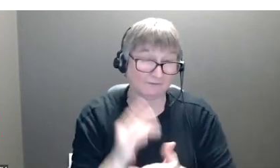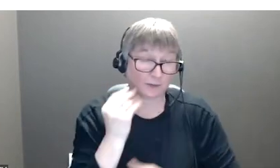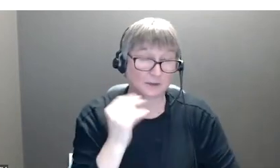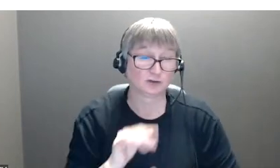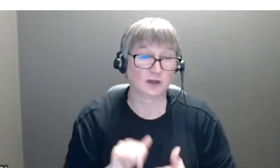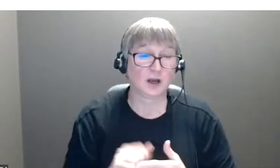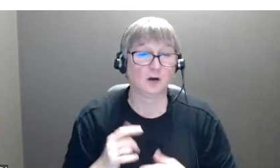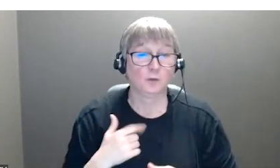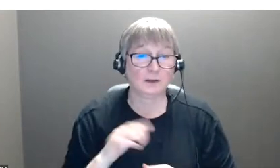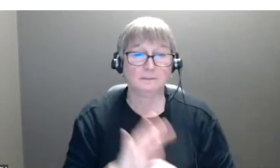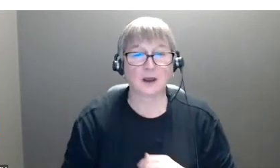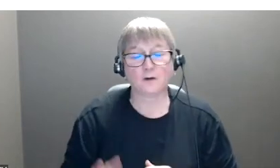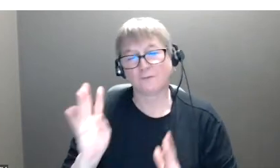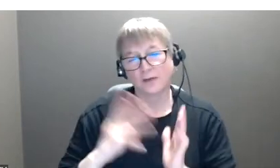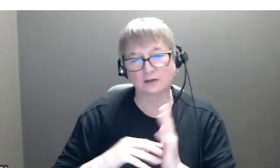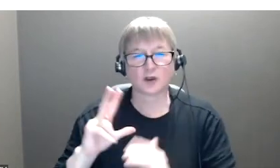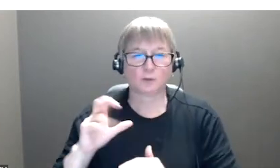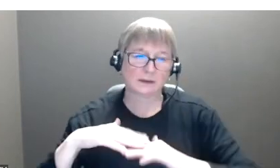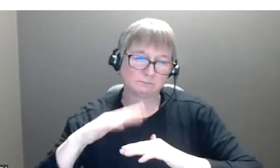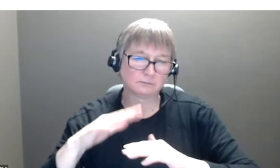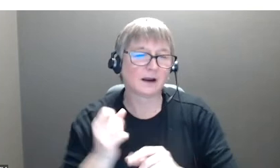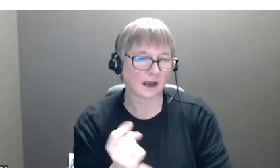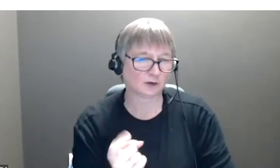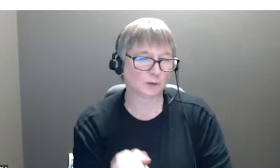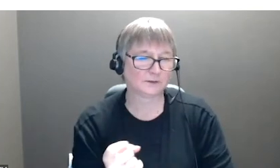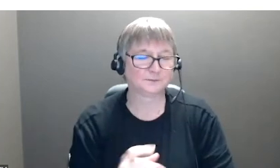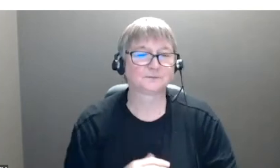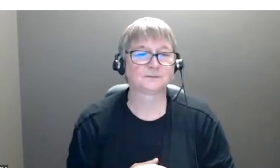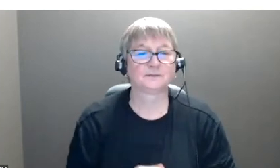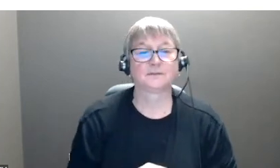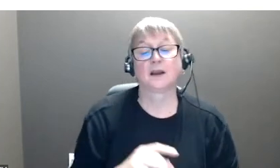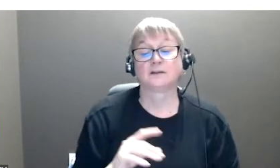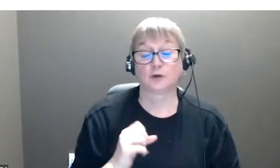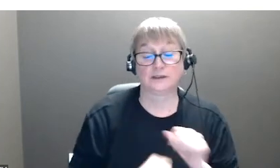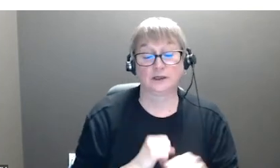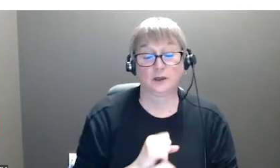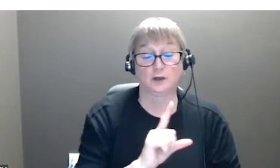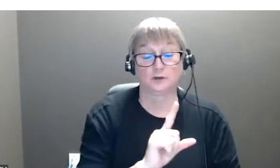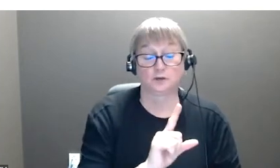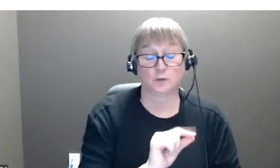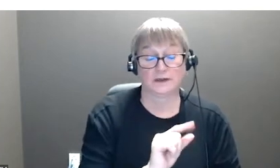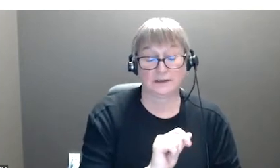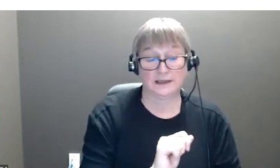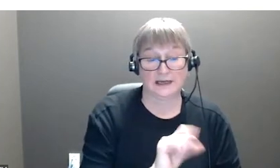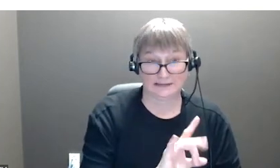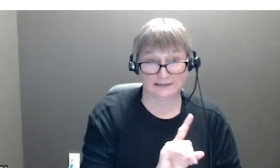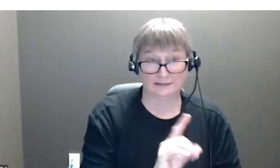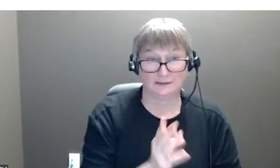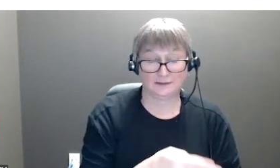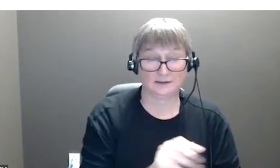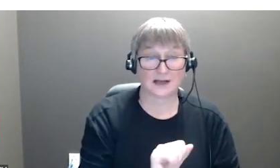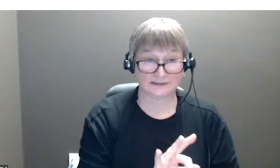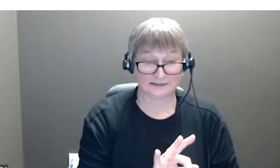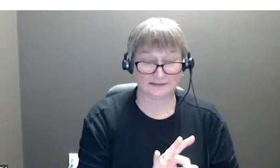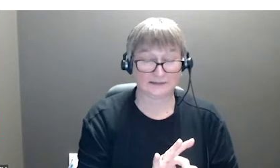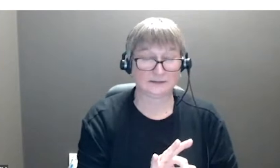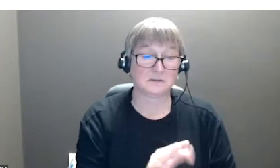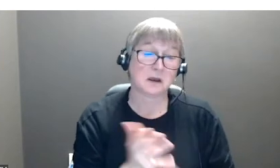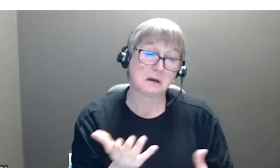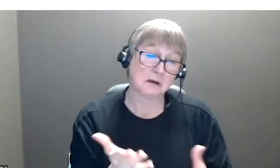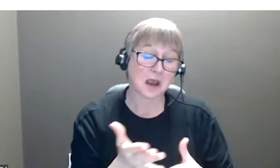In 2018 and 2019, the program participants who self-declared as male, was 57,